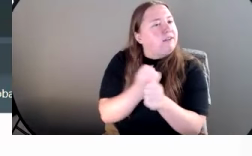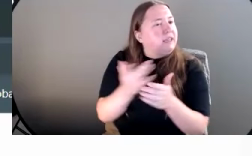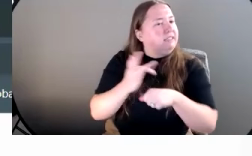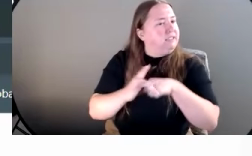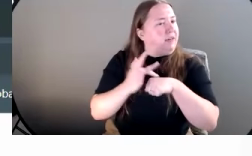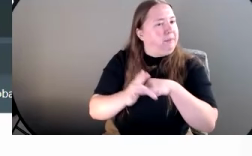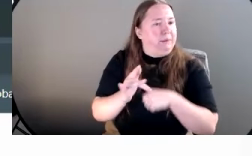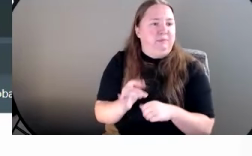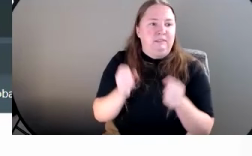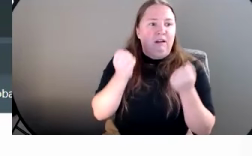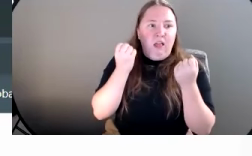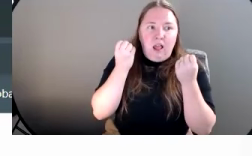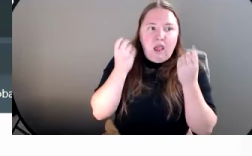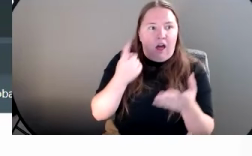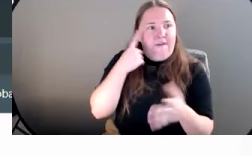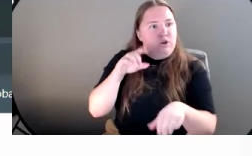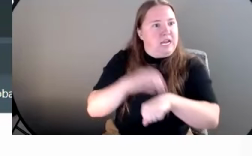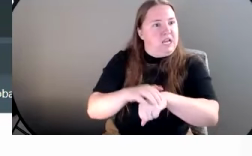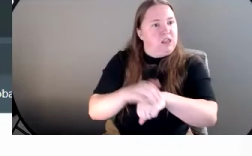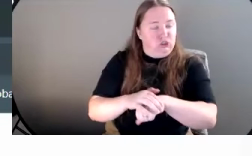So yeah, lots, lots for English. So yeah.